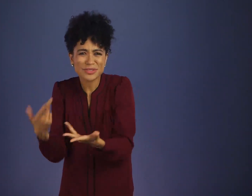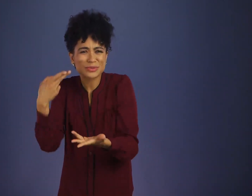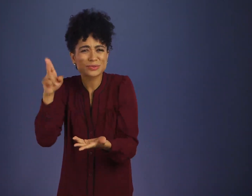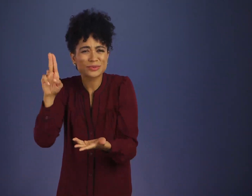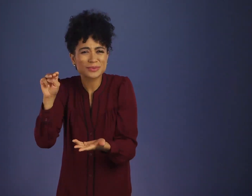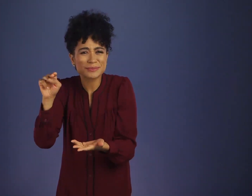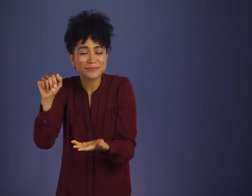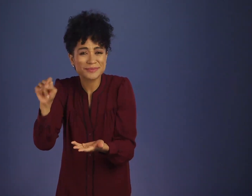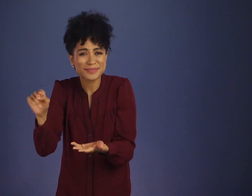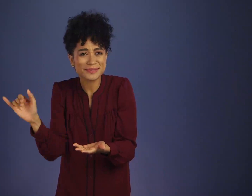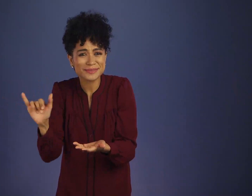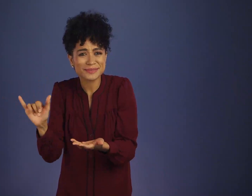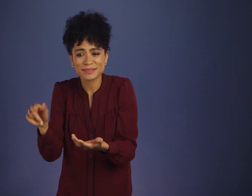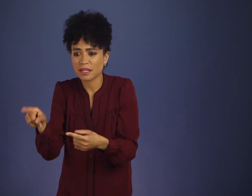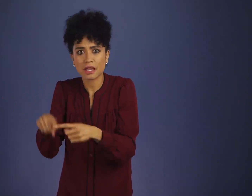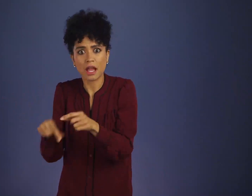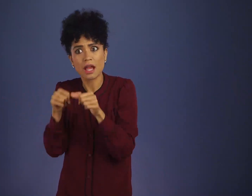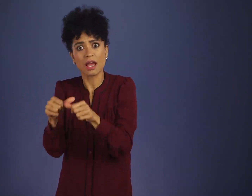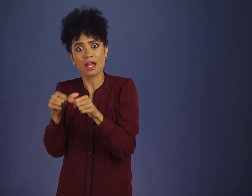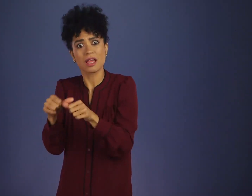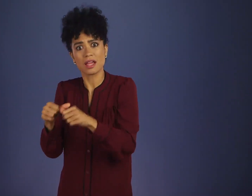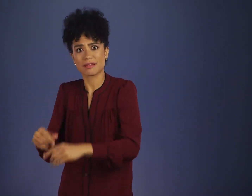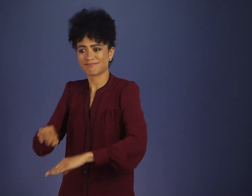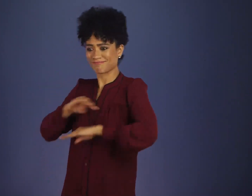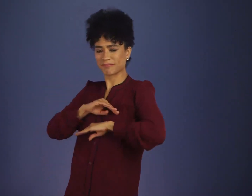and cannot possibly meet our incessant demands.